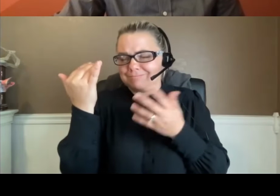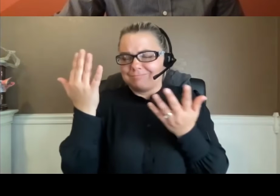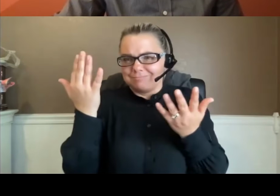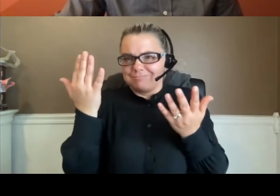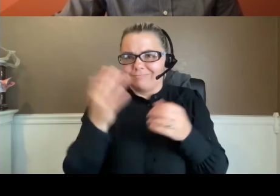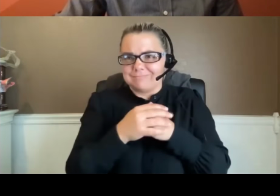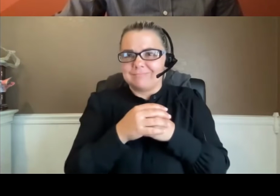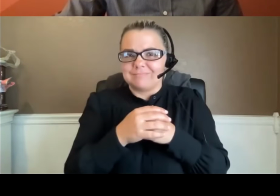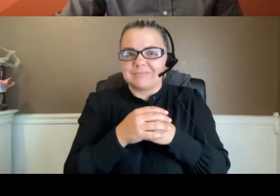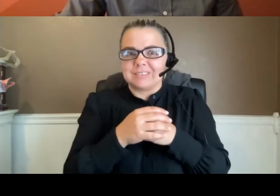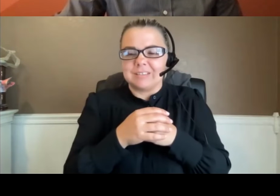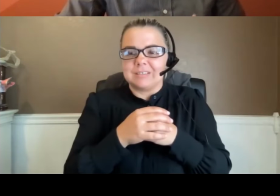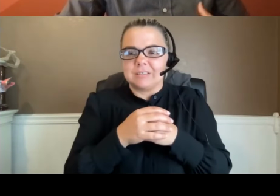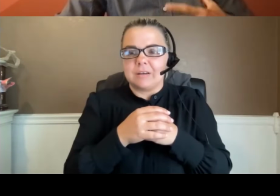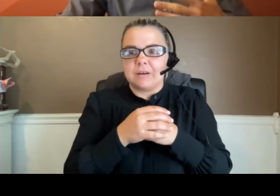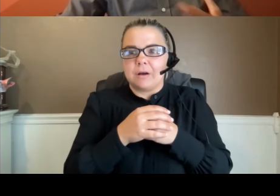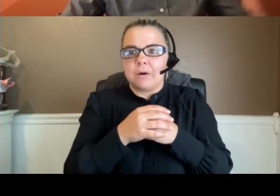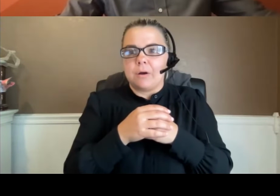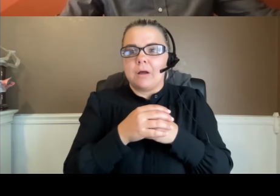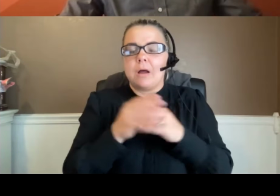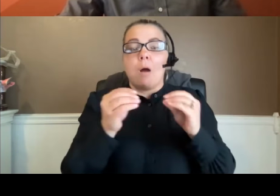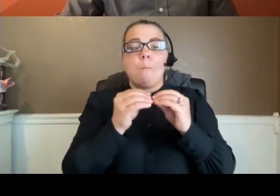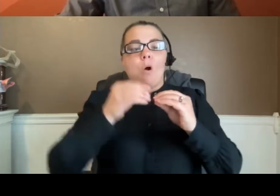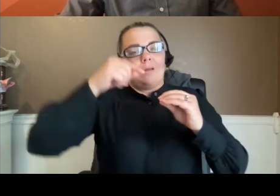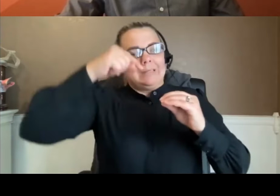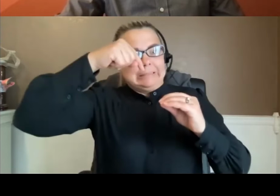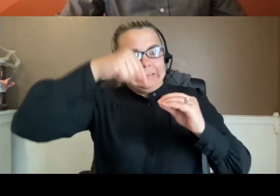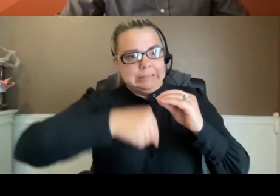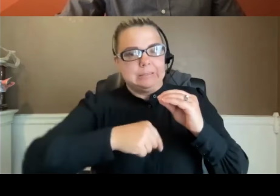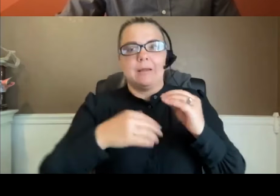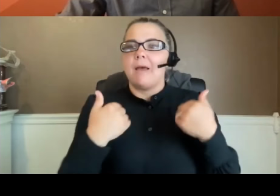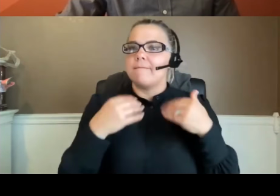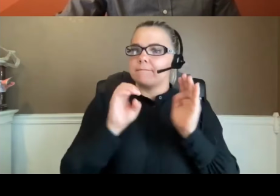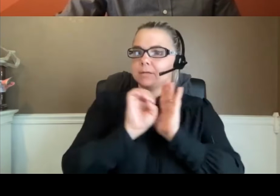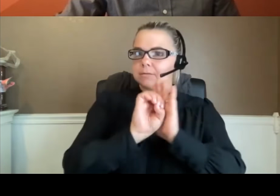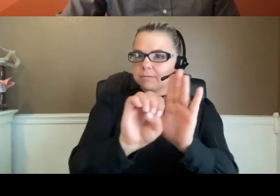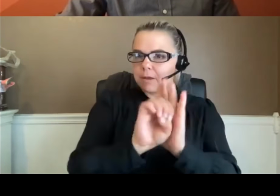So, we're gonna get into that with some examples across the board and also talking about... coming